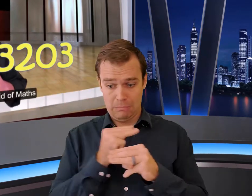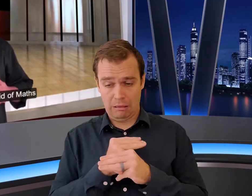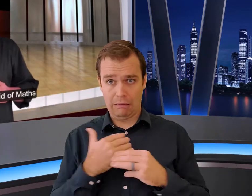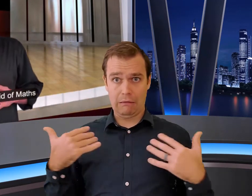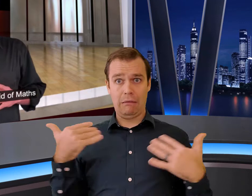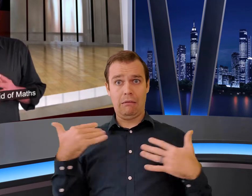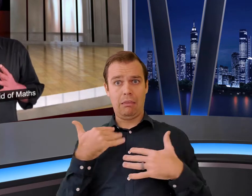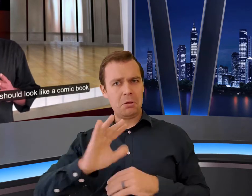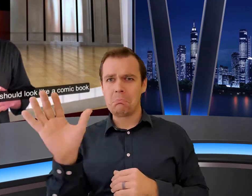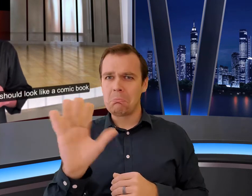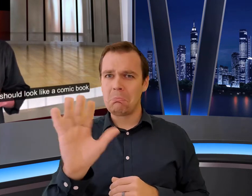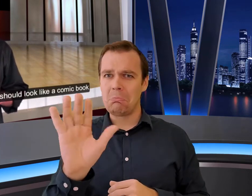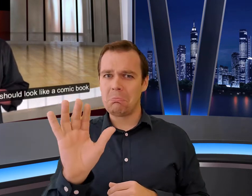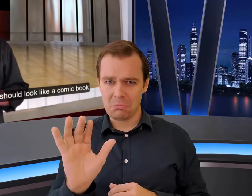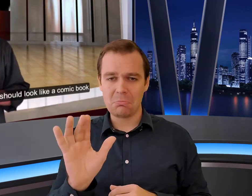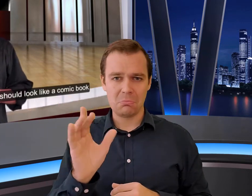and we will do it for you nobody should be afraid of Maths